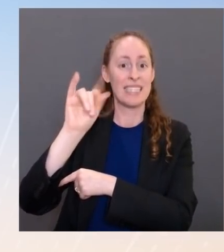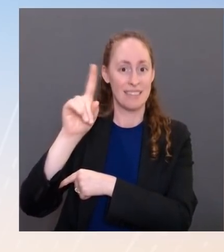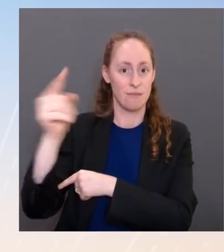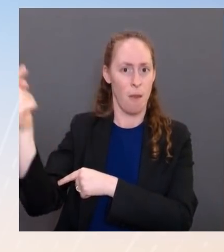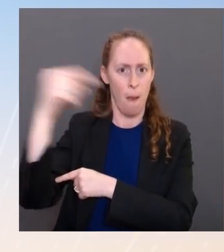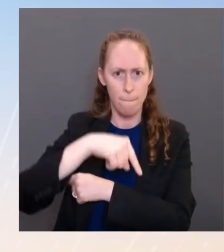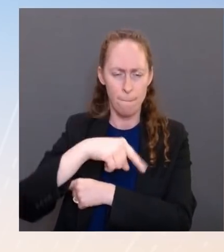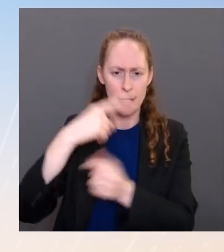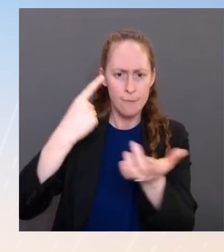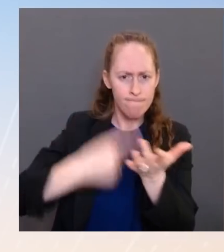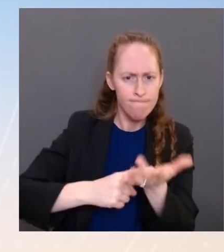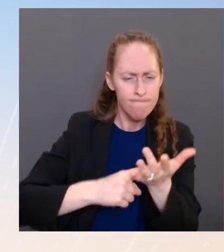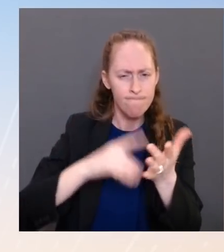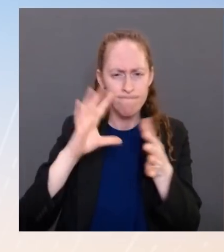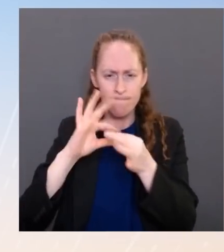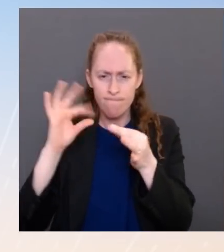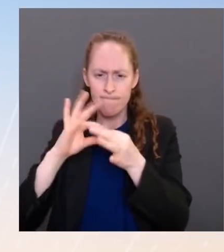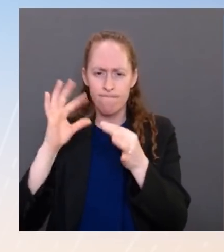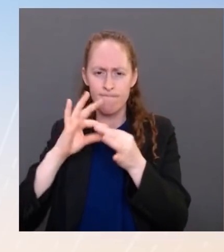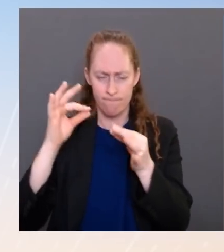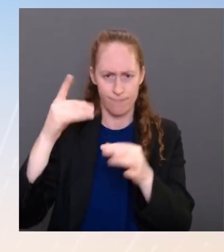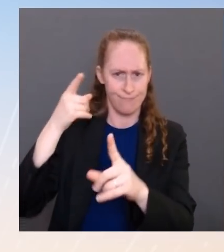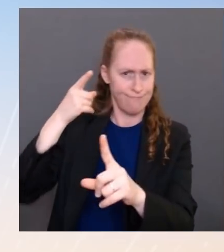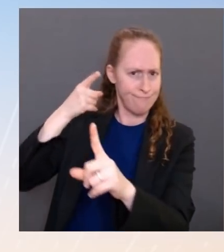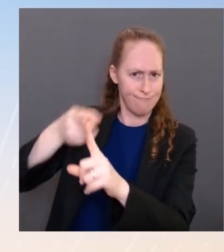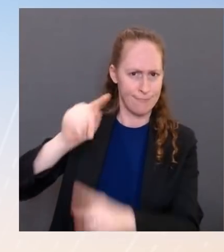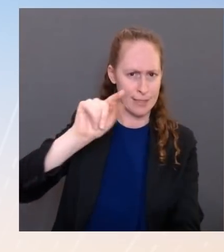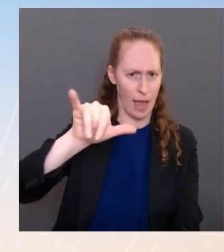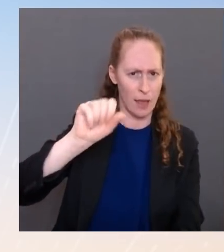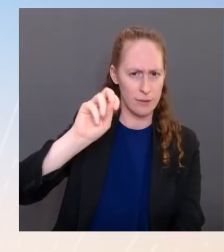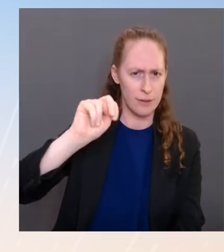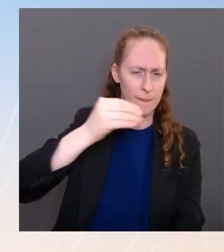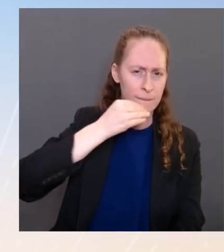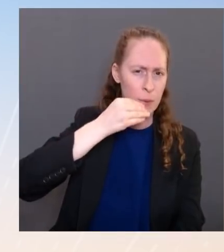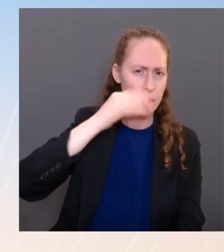you have gas companies that are profiting. You have food companies that are profiting.